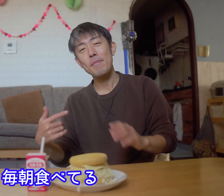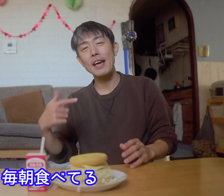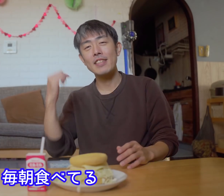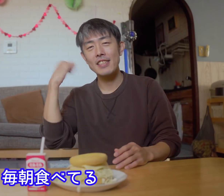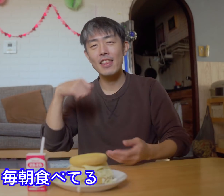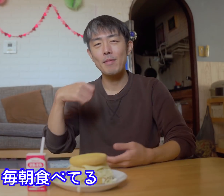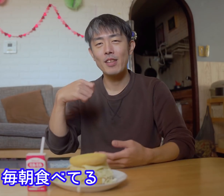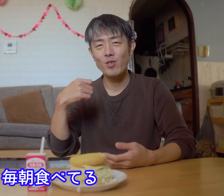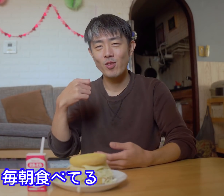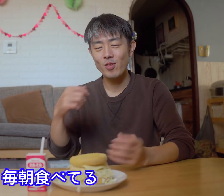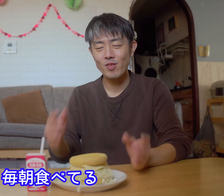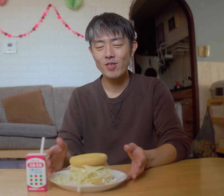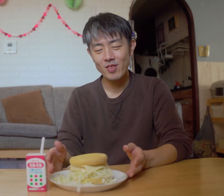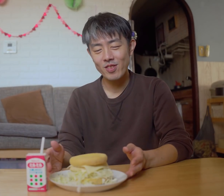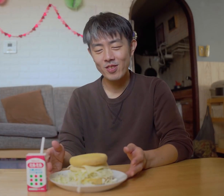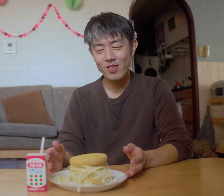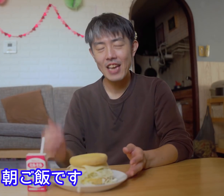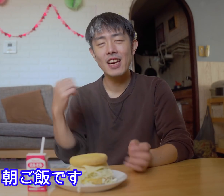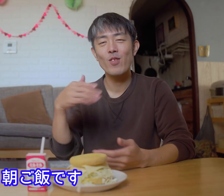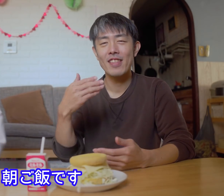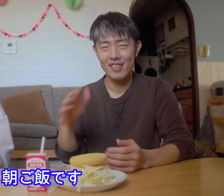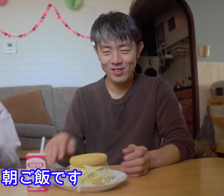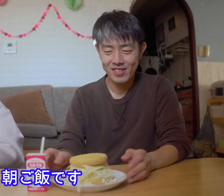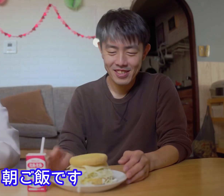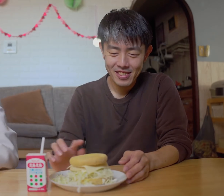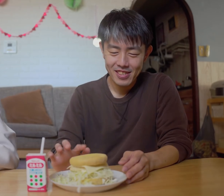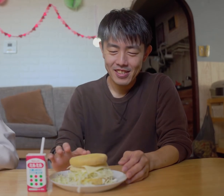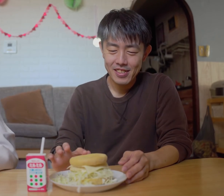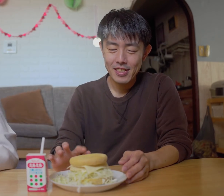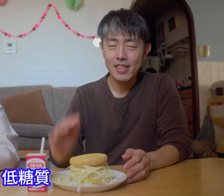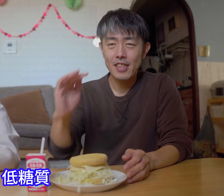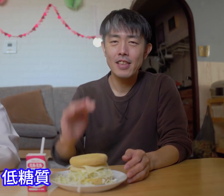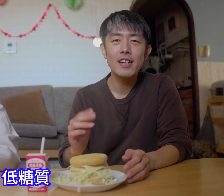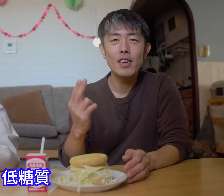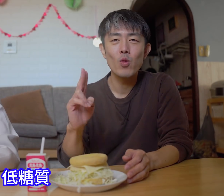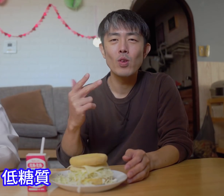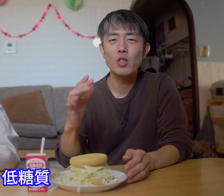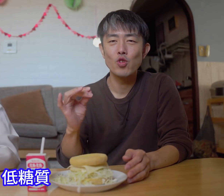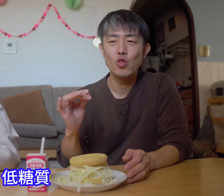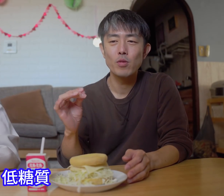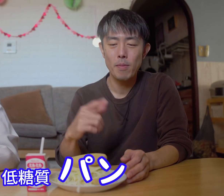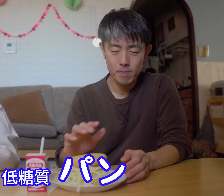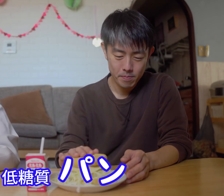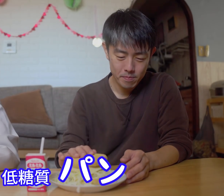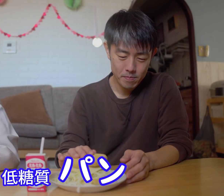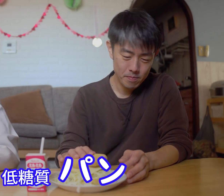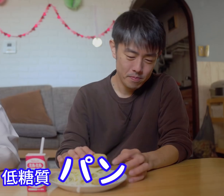(Dad)This is the breakfast I eat every morning (Mom)LOL (Dad)Low carbohydrate bread (Mom)LOL